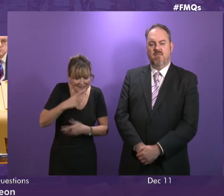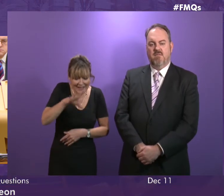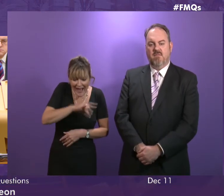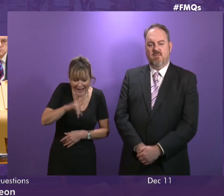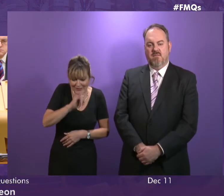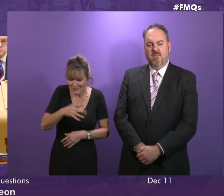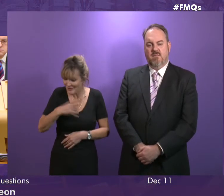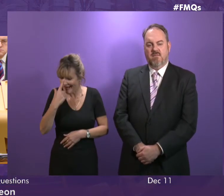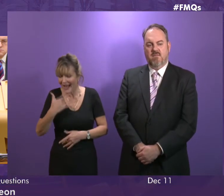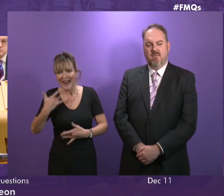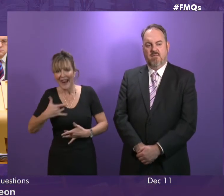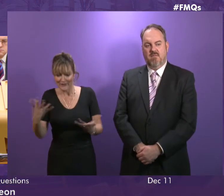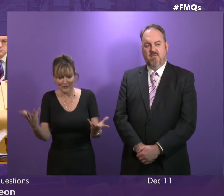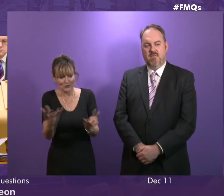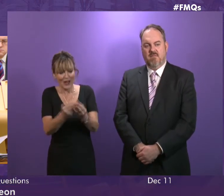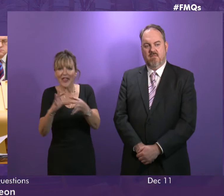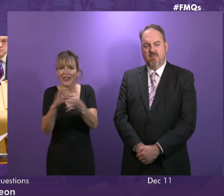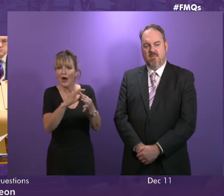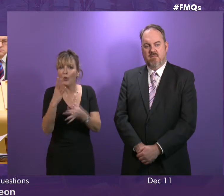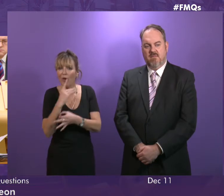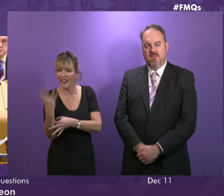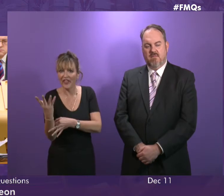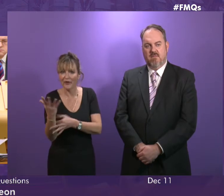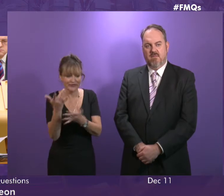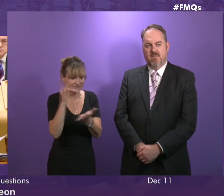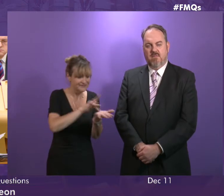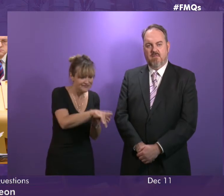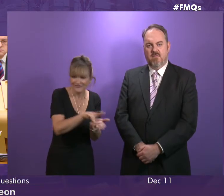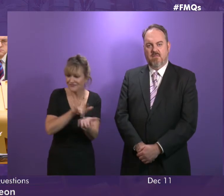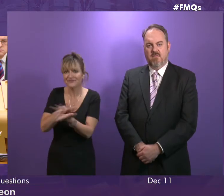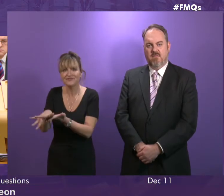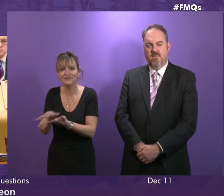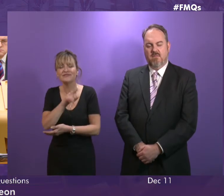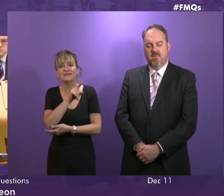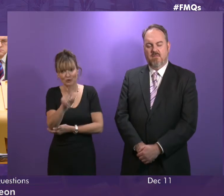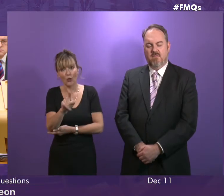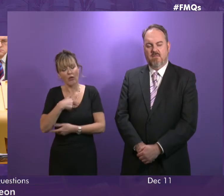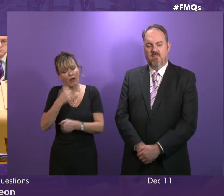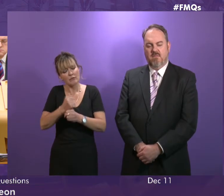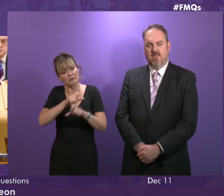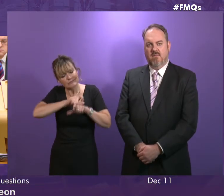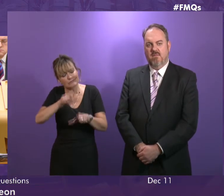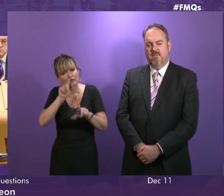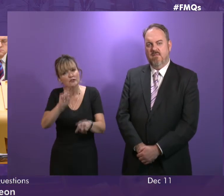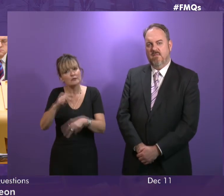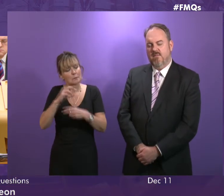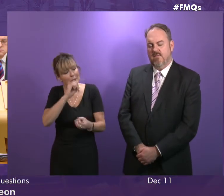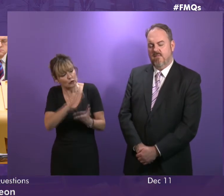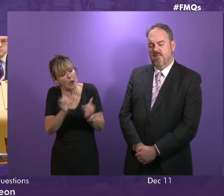I understand and recognise the member’s concerns. The Government will continue to keep the matter under review and ensure that appropriate action is taken, including further